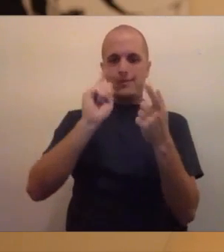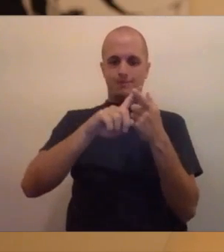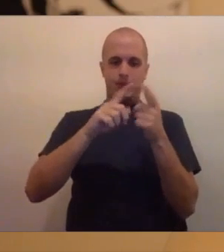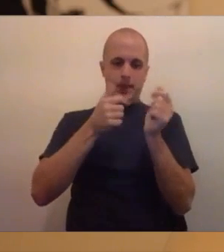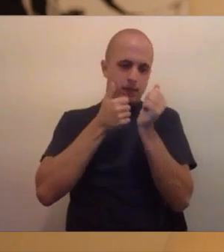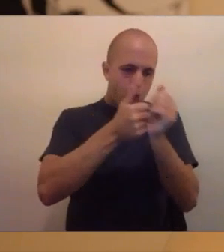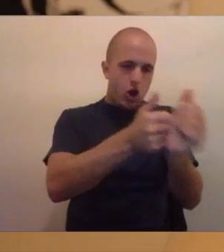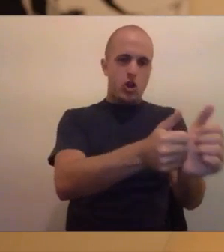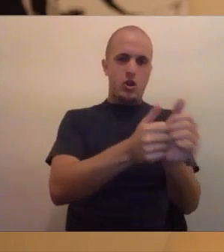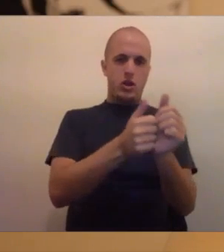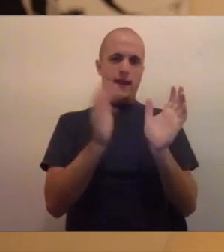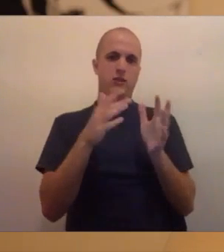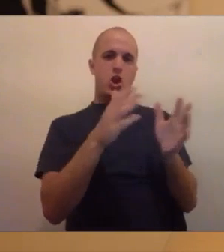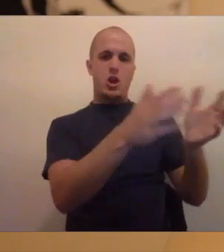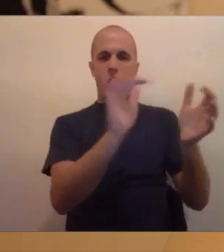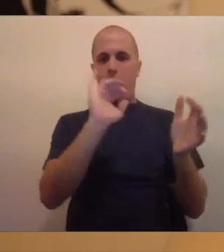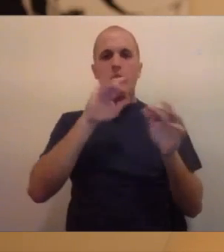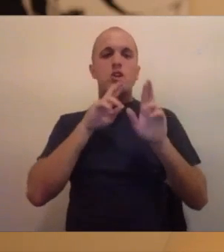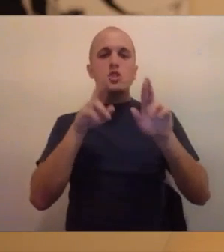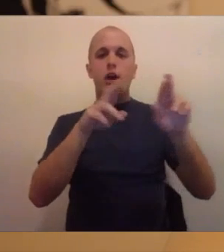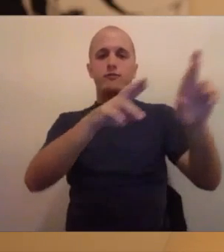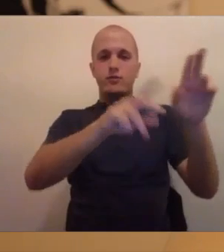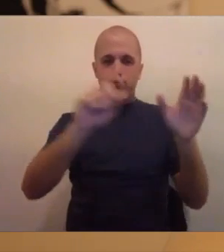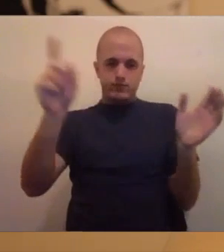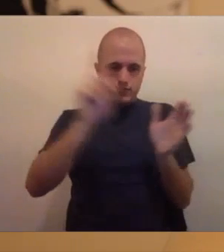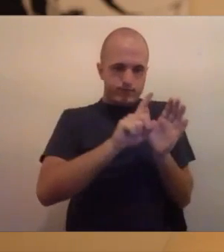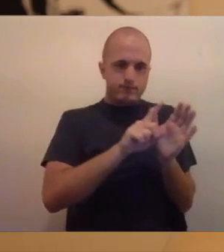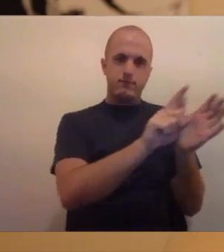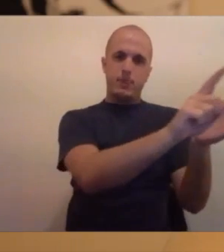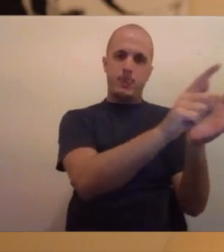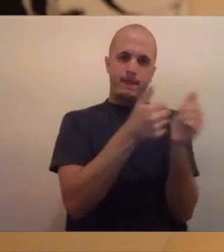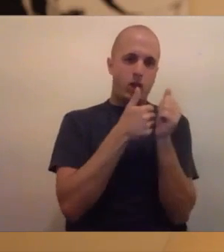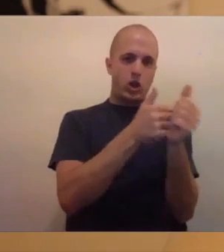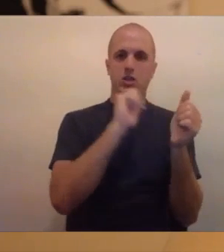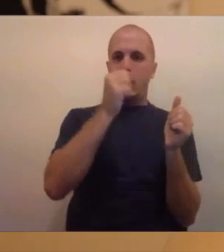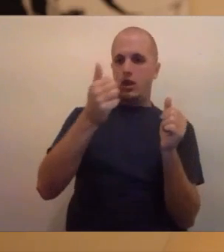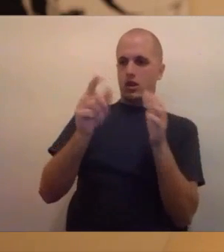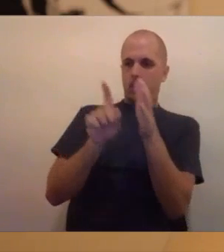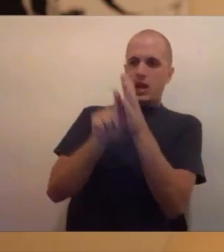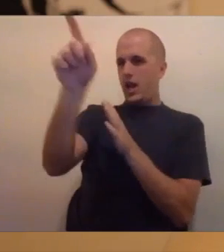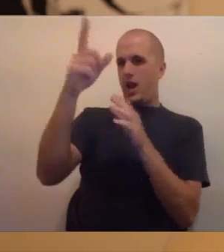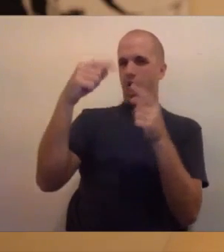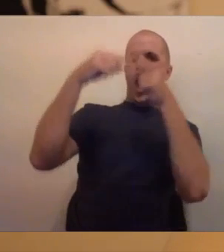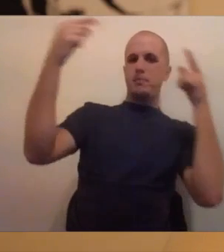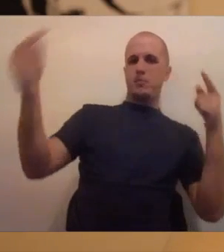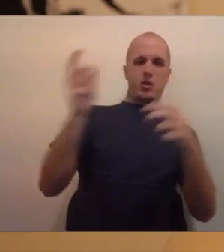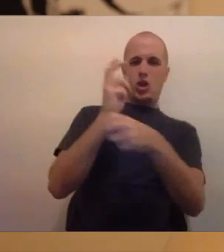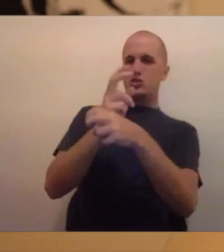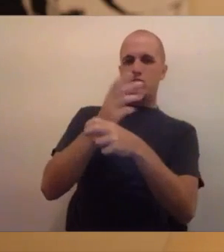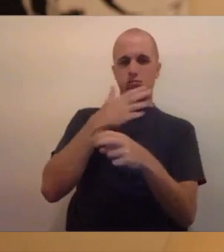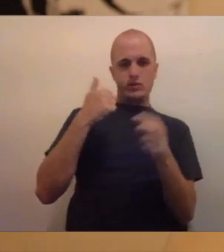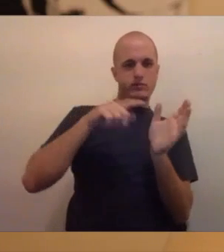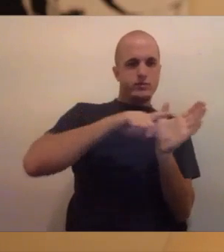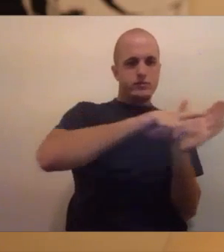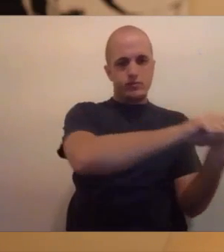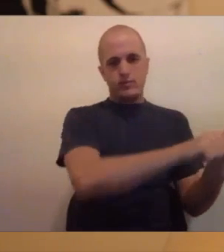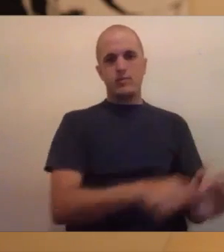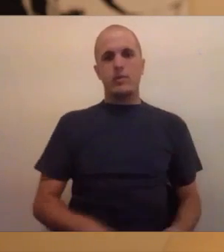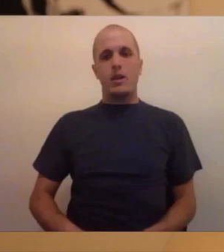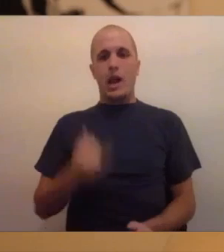Just learn how to flow with the flow, like a river. And,